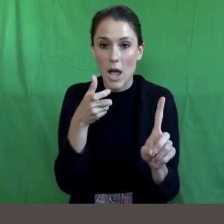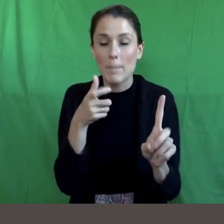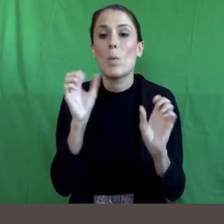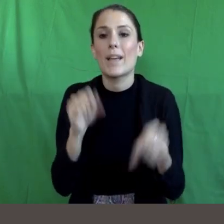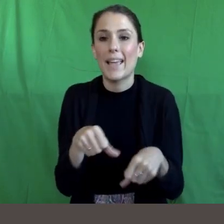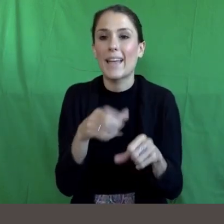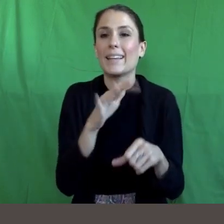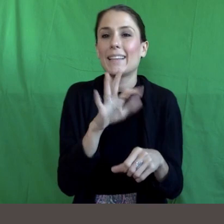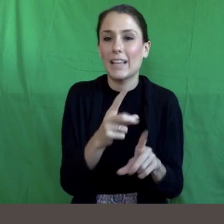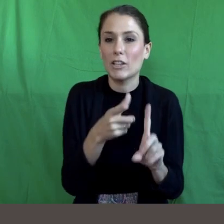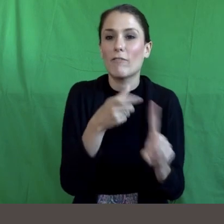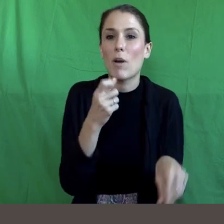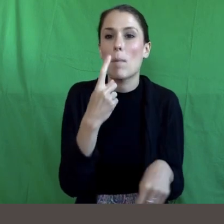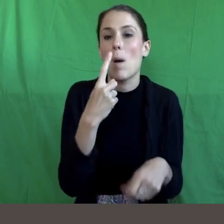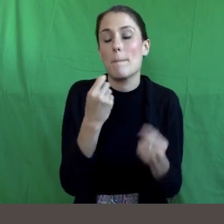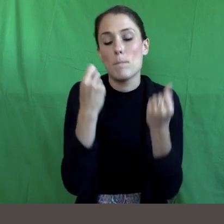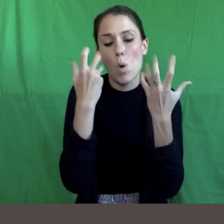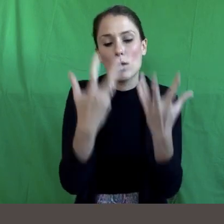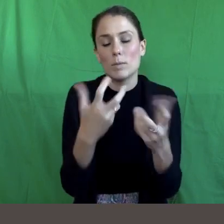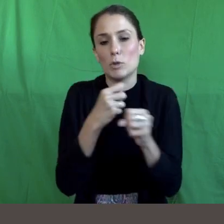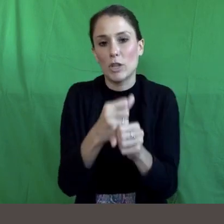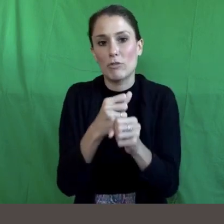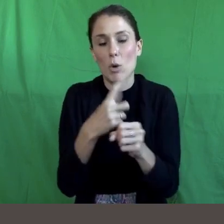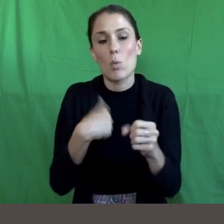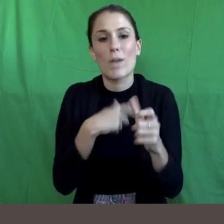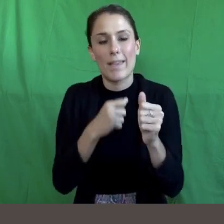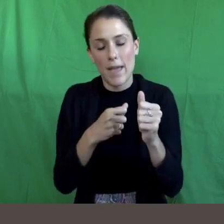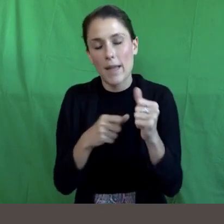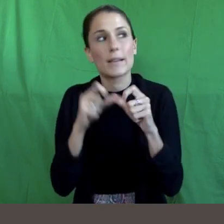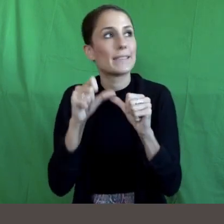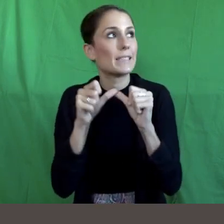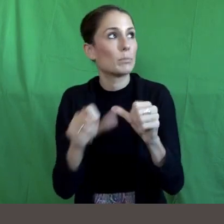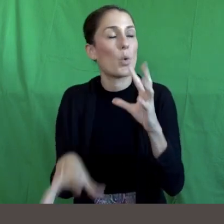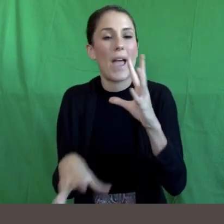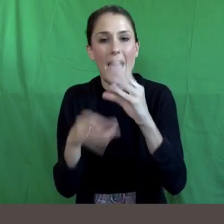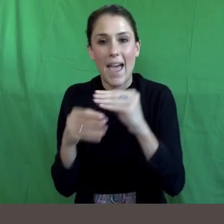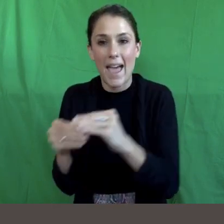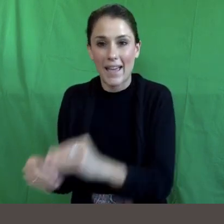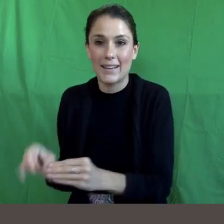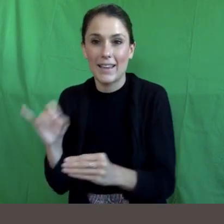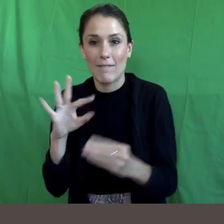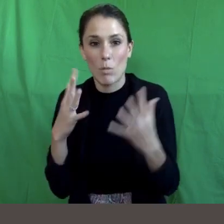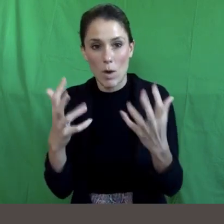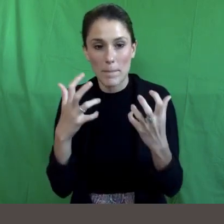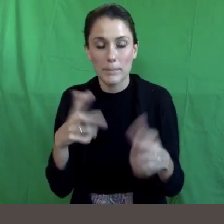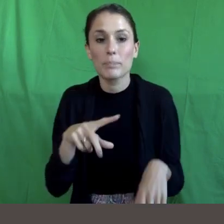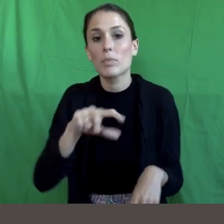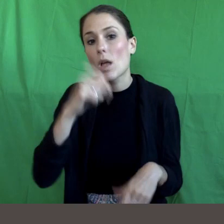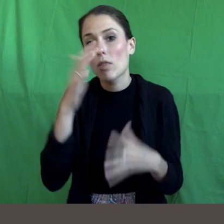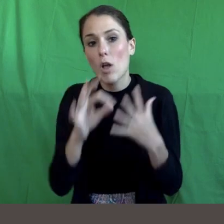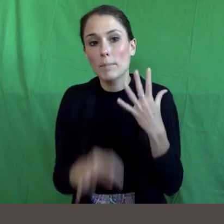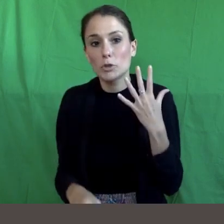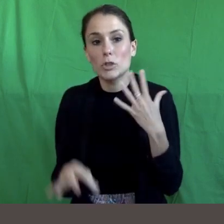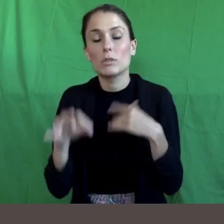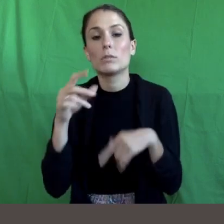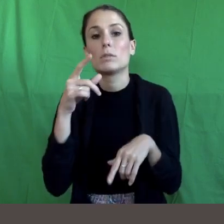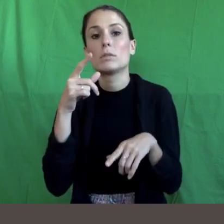us to yield from multiple generators. We can chain them. We can keep adding to these if we want to add more generators to yield from an alternative